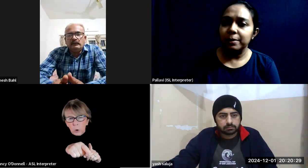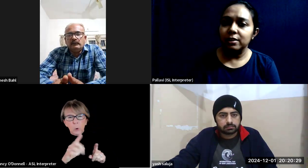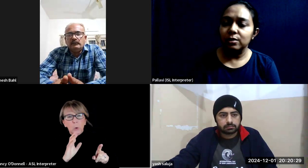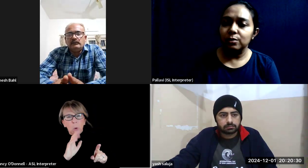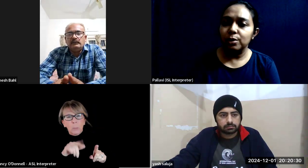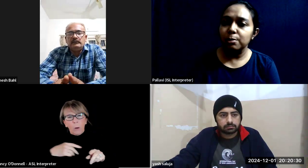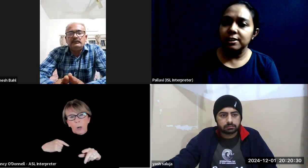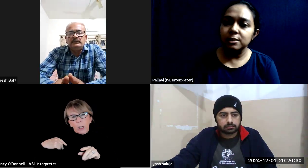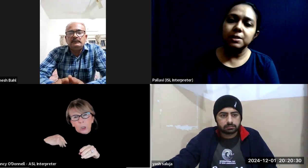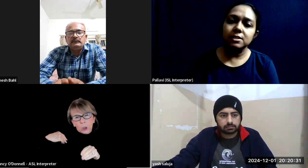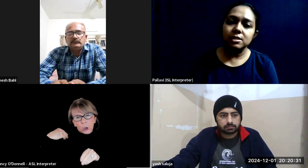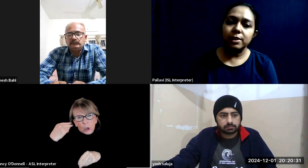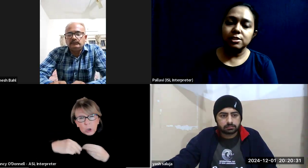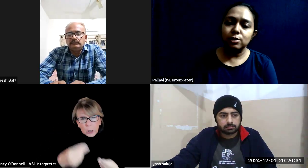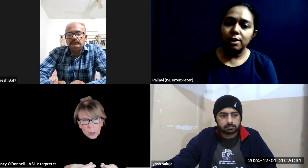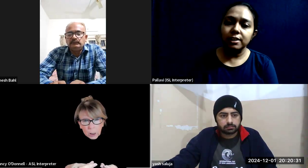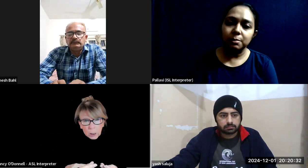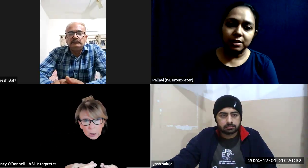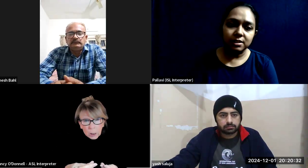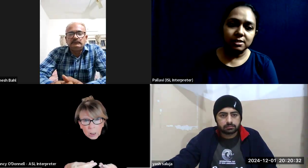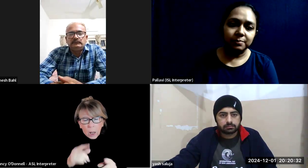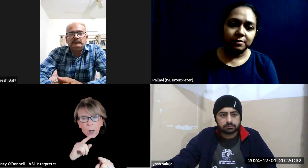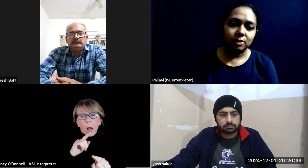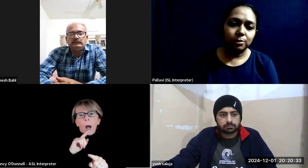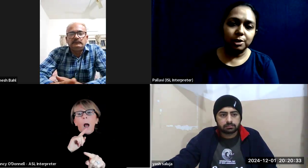But what about the experiences when it's not in the parents?